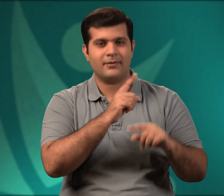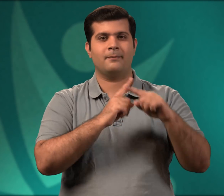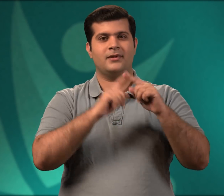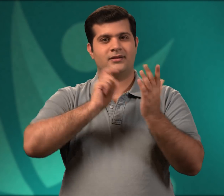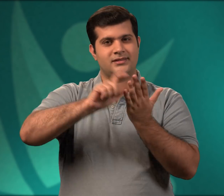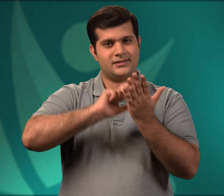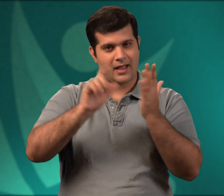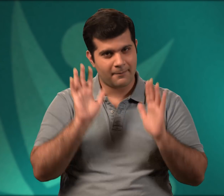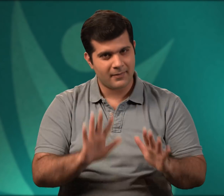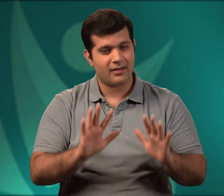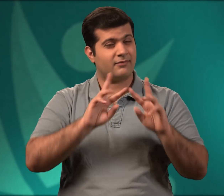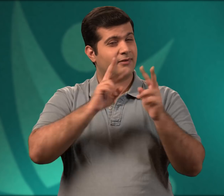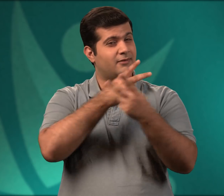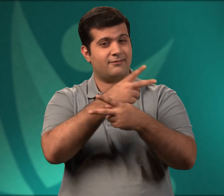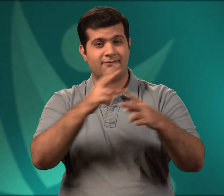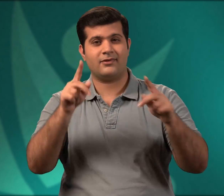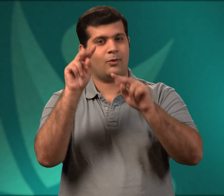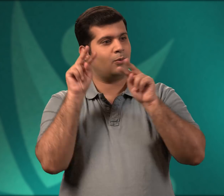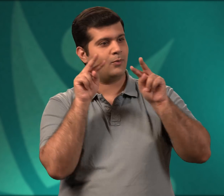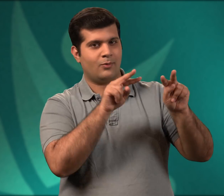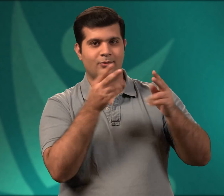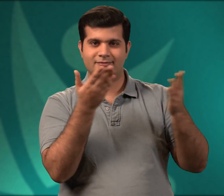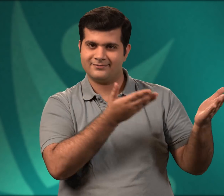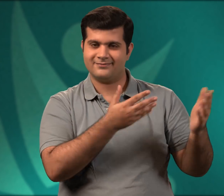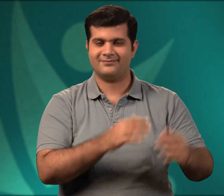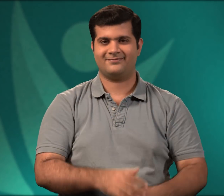Instagram and all their social media pages.